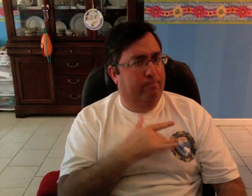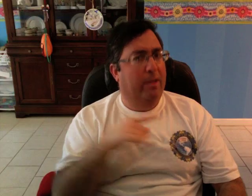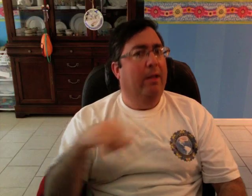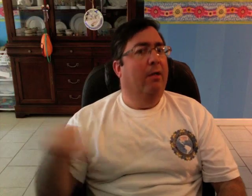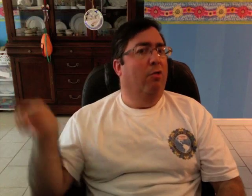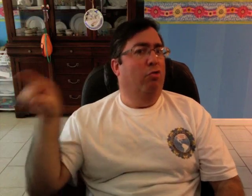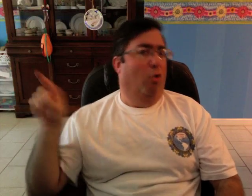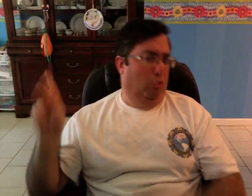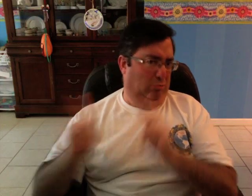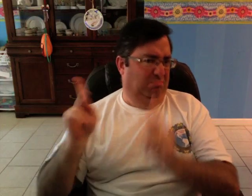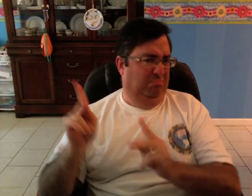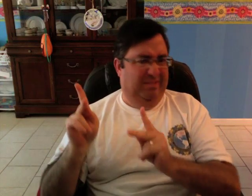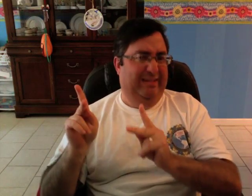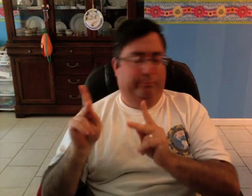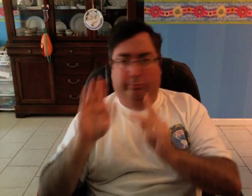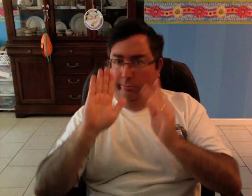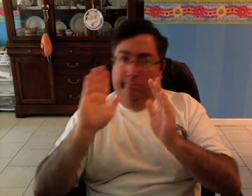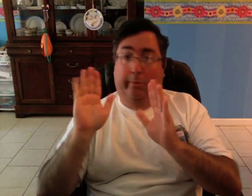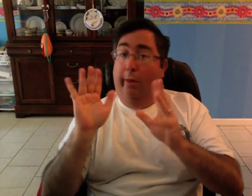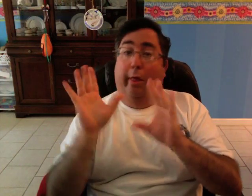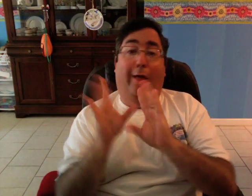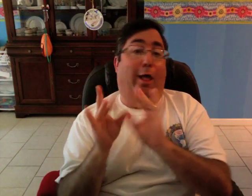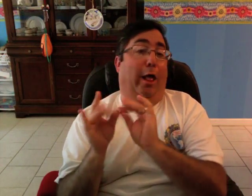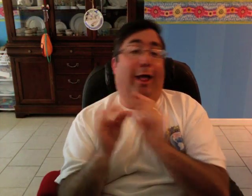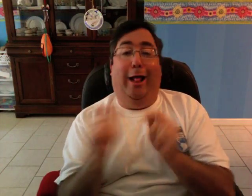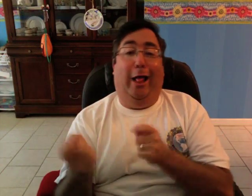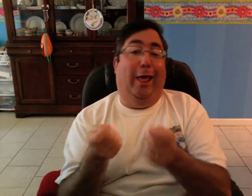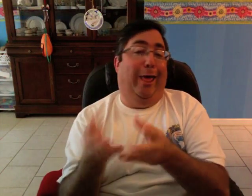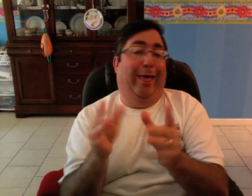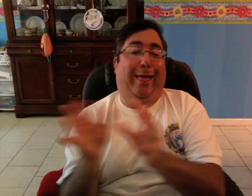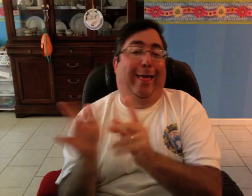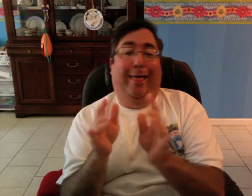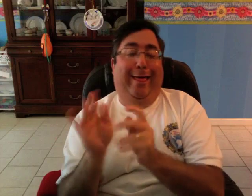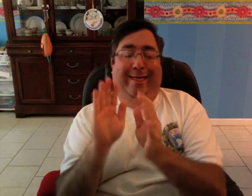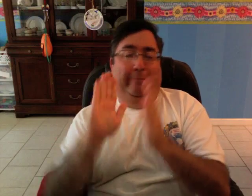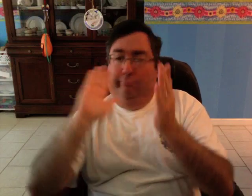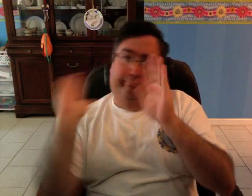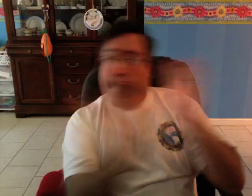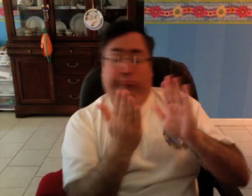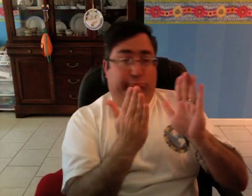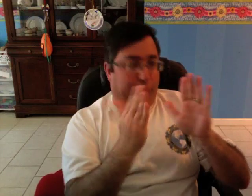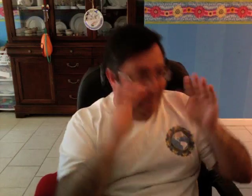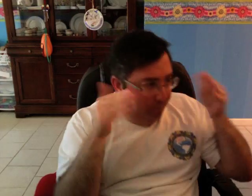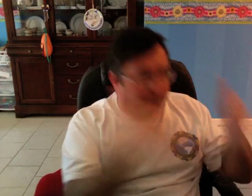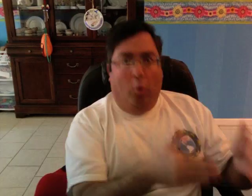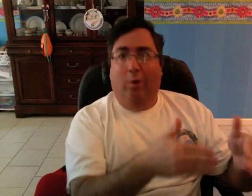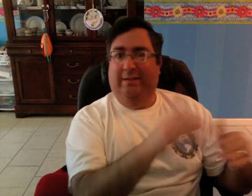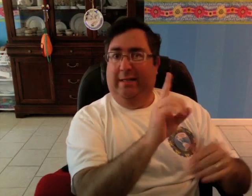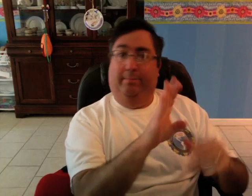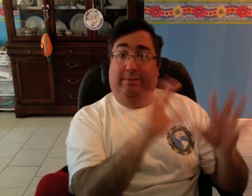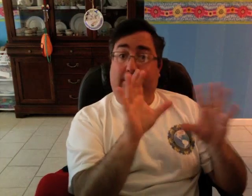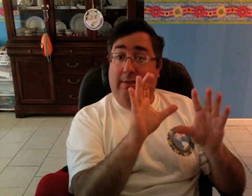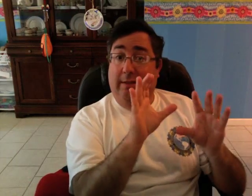Those people manipulated us into focusing on DBC instead of